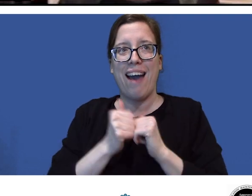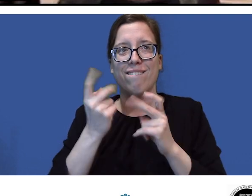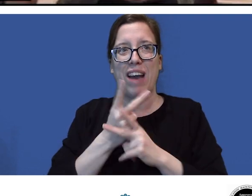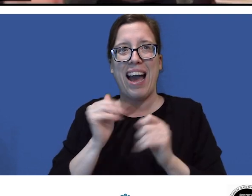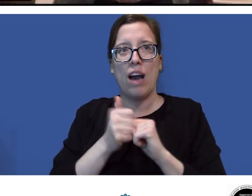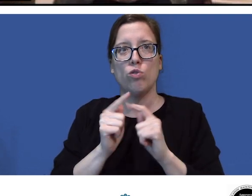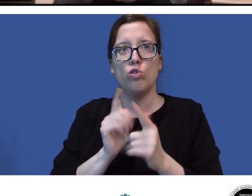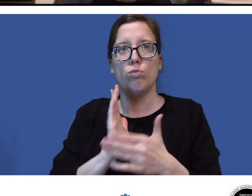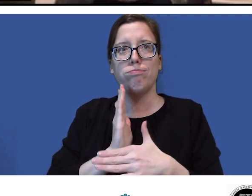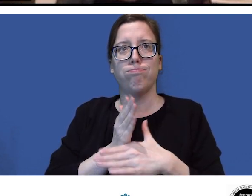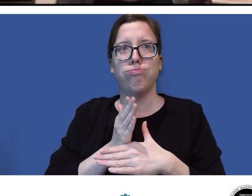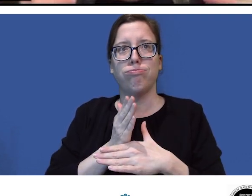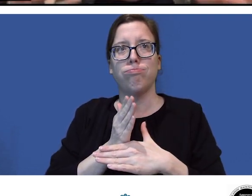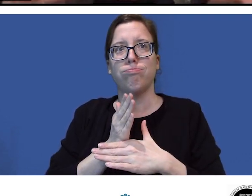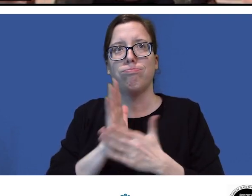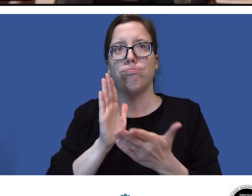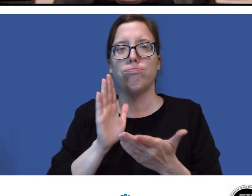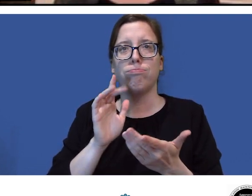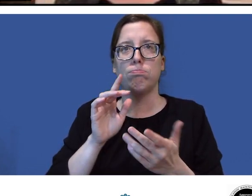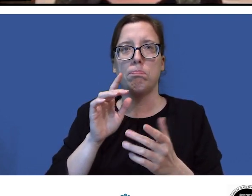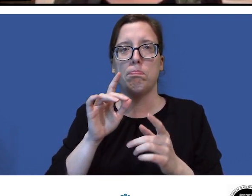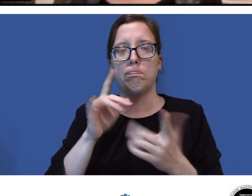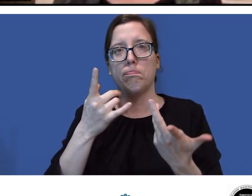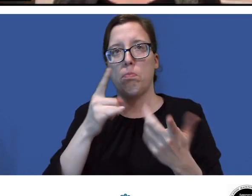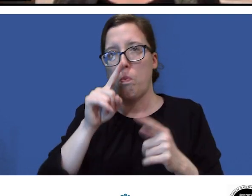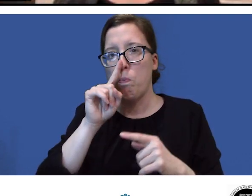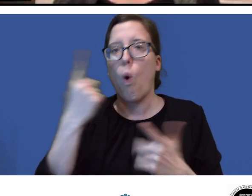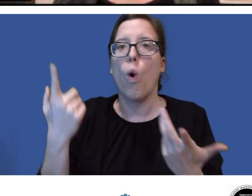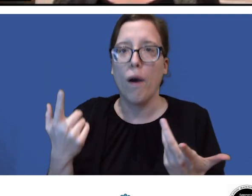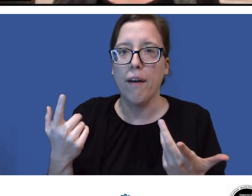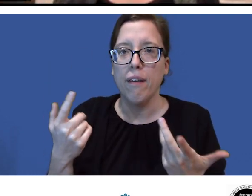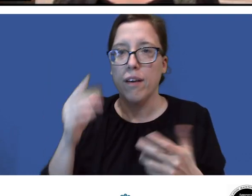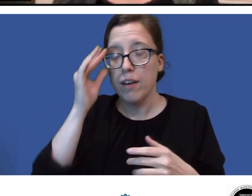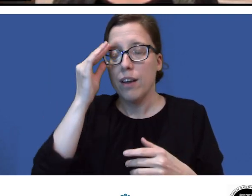you can't hear very well. There's not a lot going on